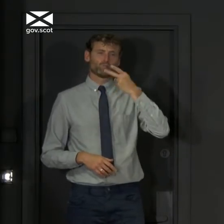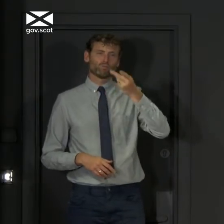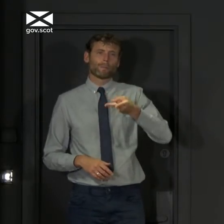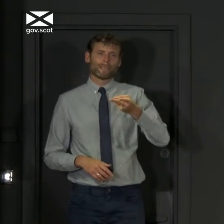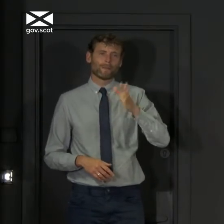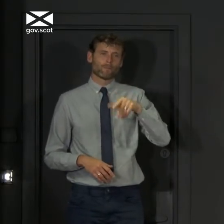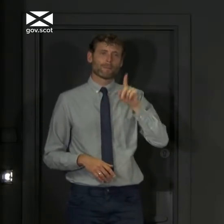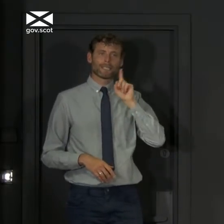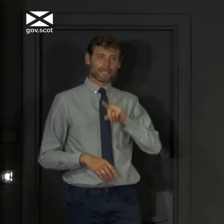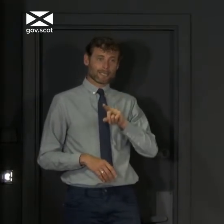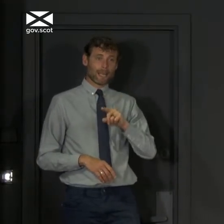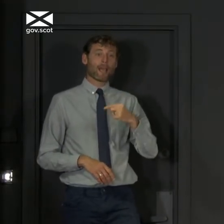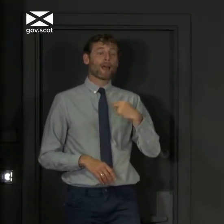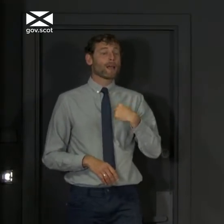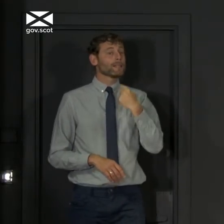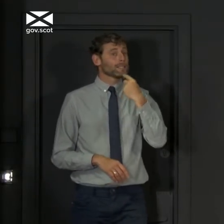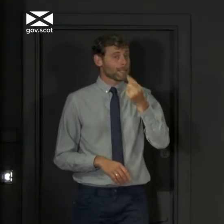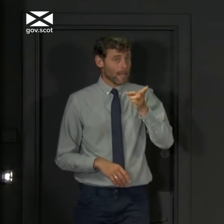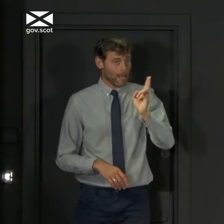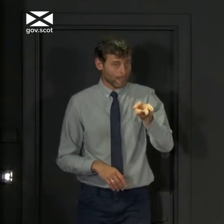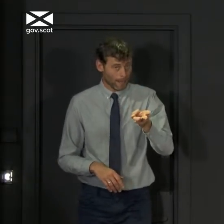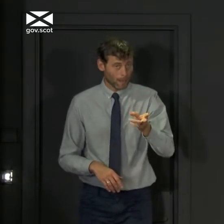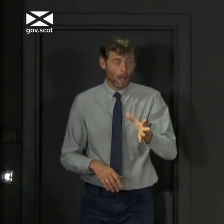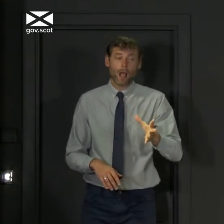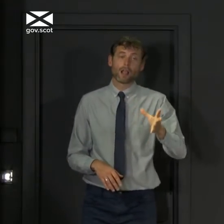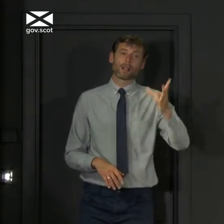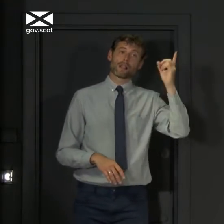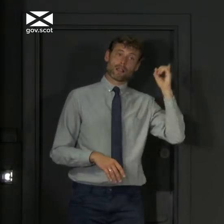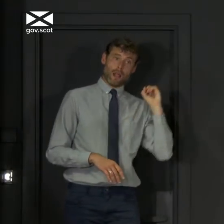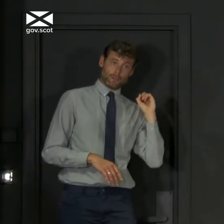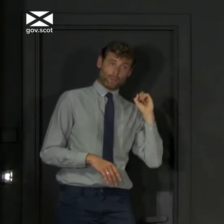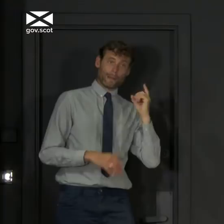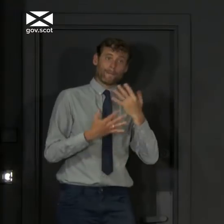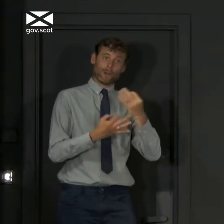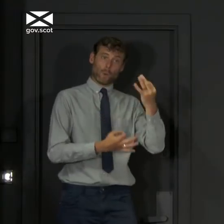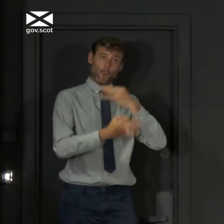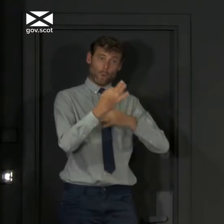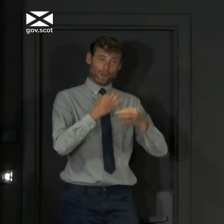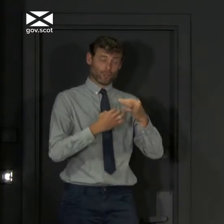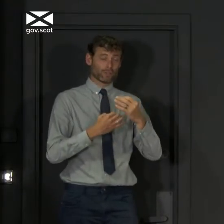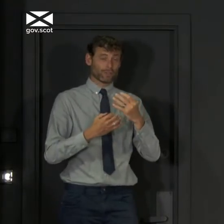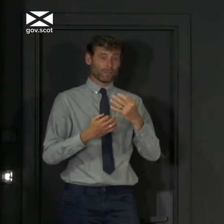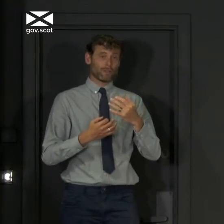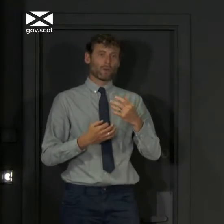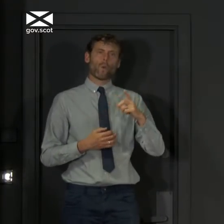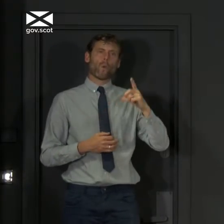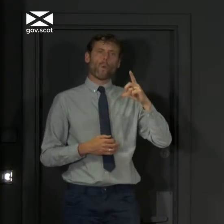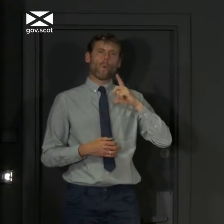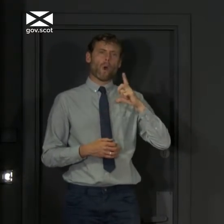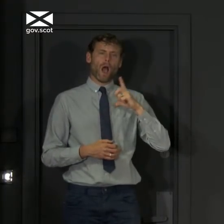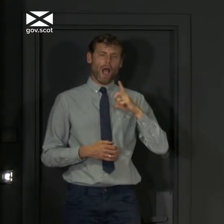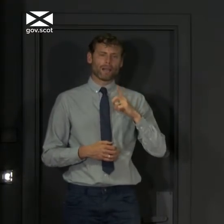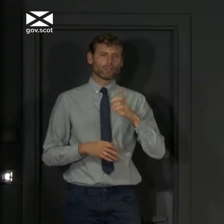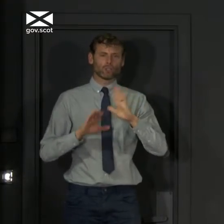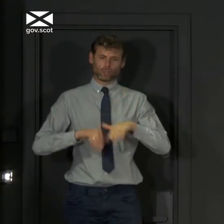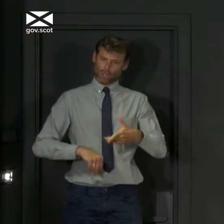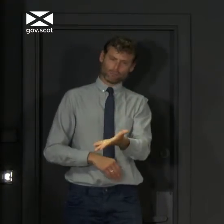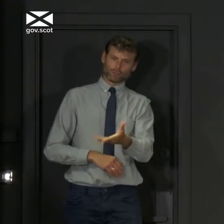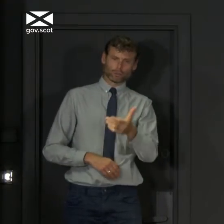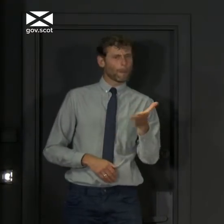make the observation again, last week, of course, I was being asked questions almost every day at this briefing about why we weren't bringing children back full-time, this week